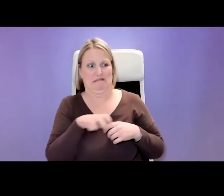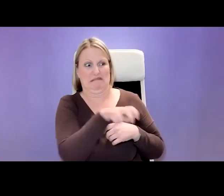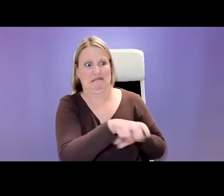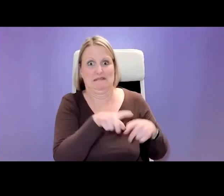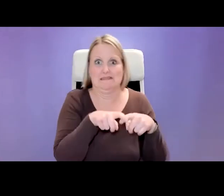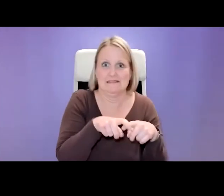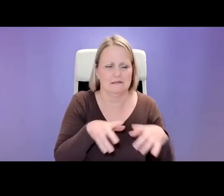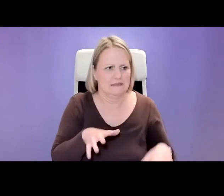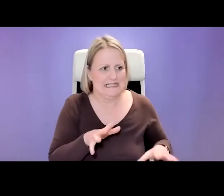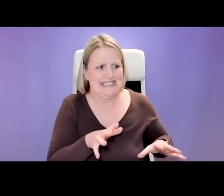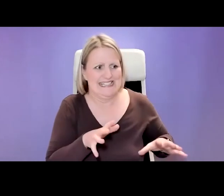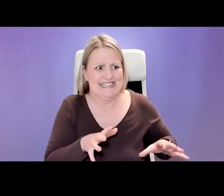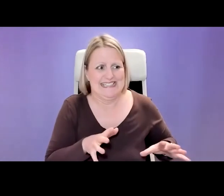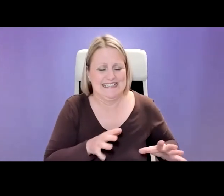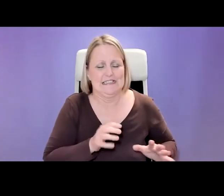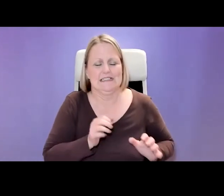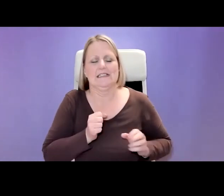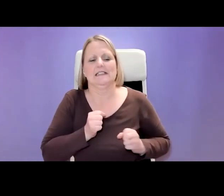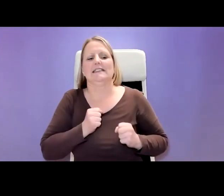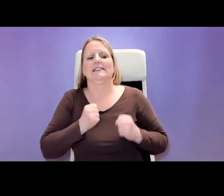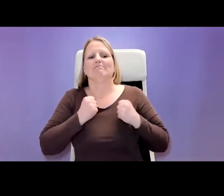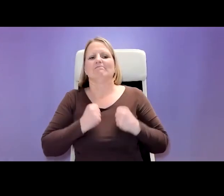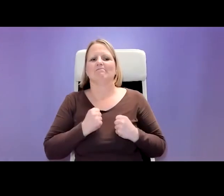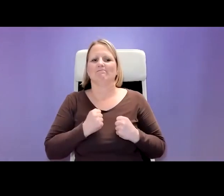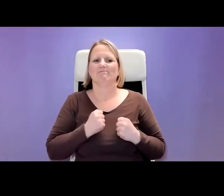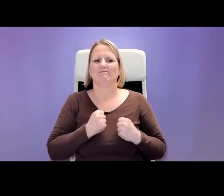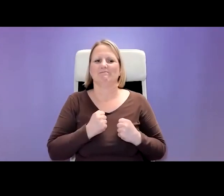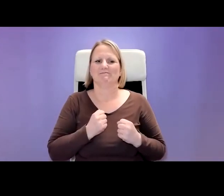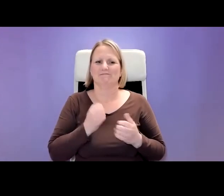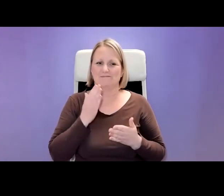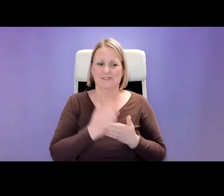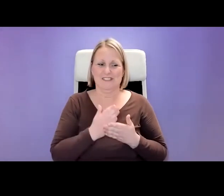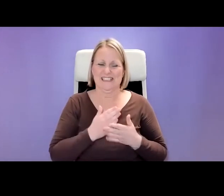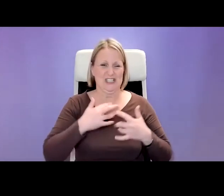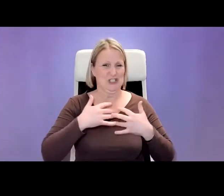A type of wrestling that actually, never really goes away.